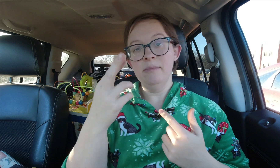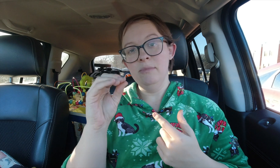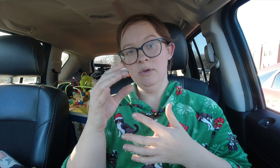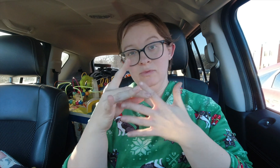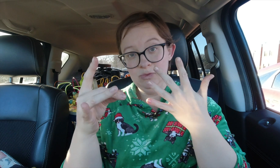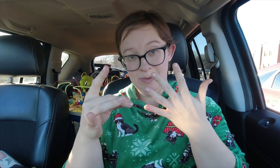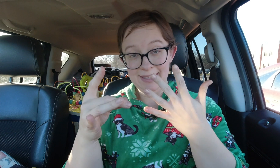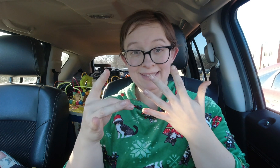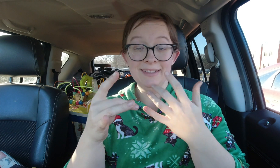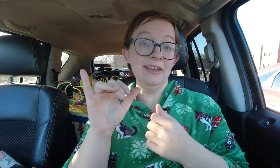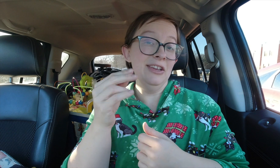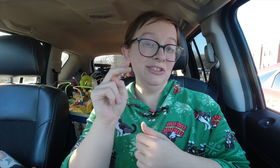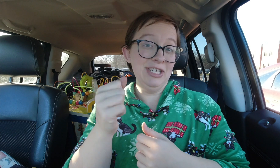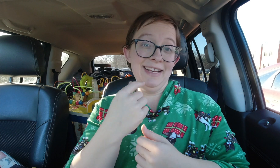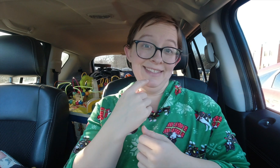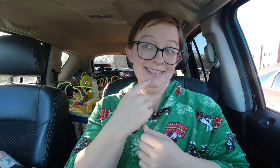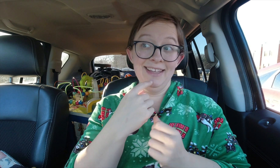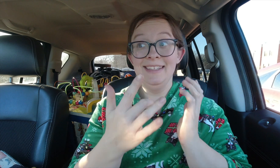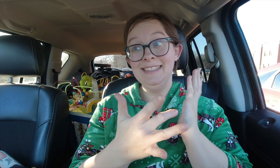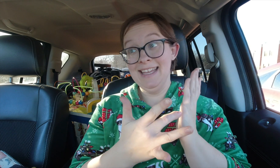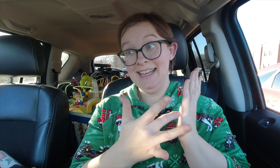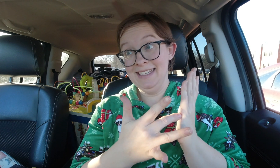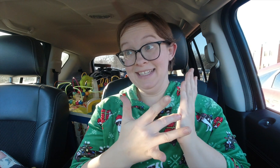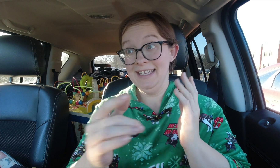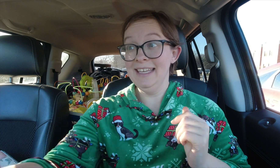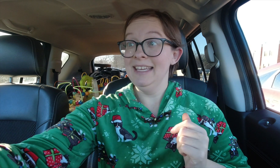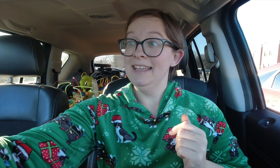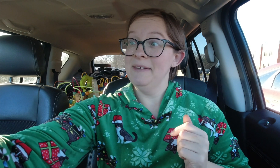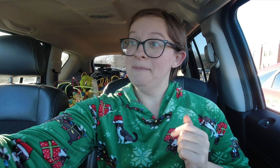So pro-life or pro-choice? Jenna said technically...